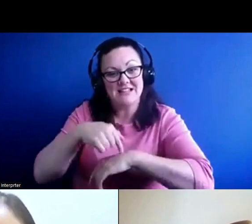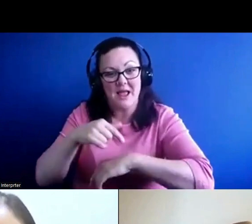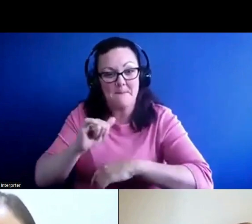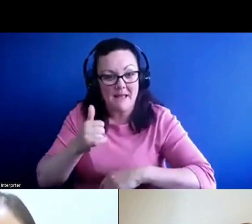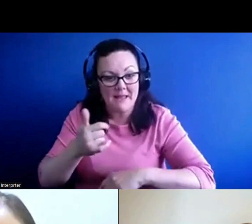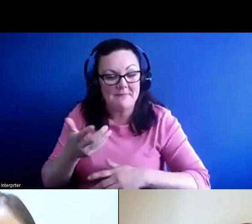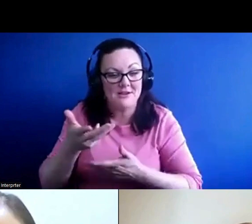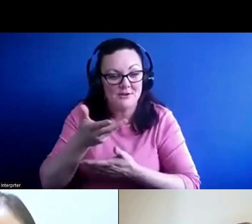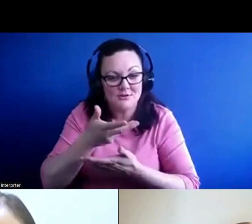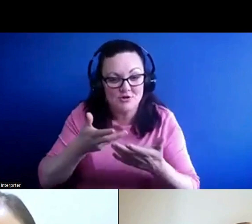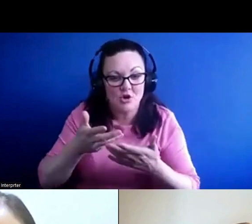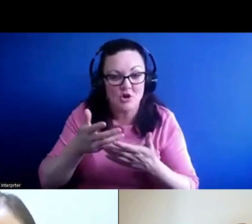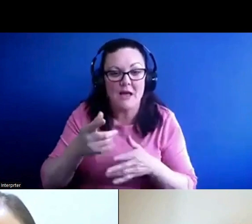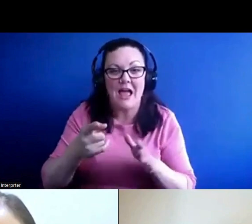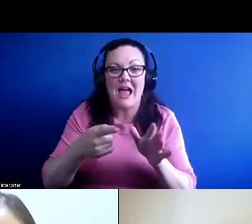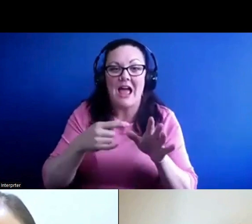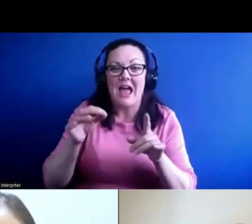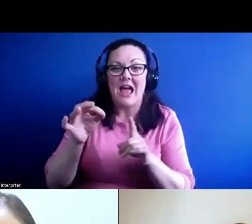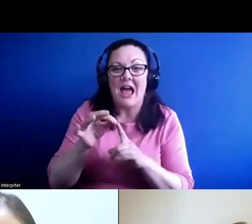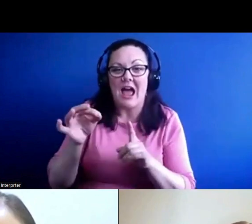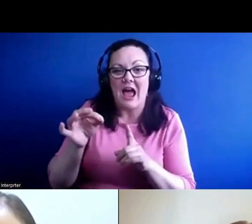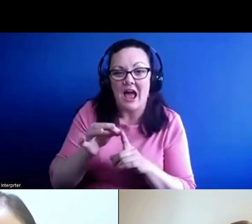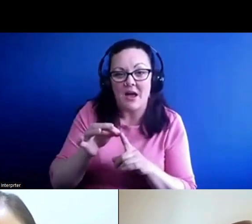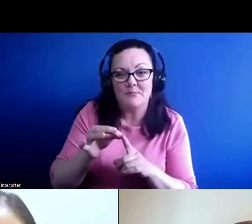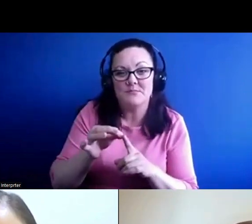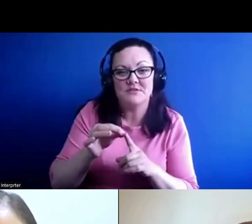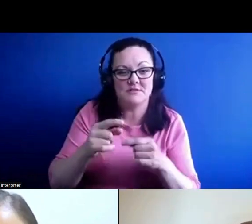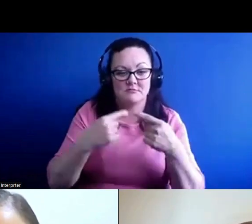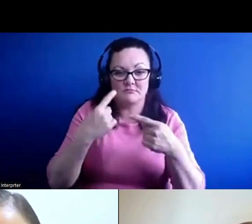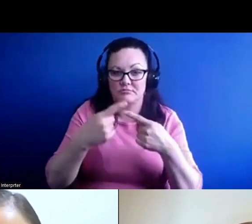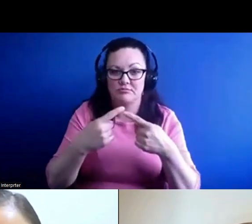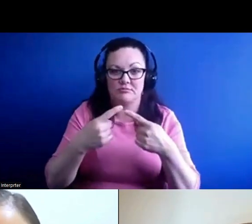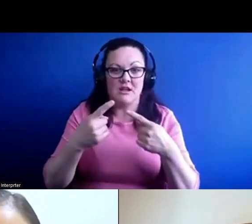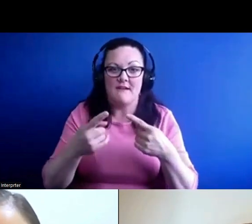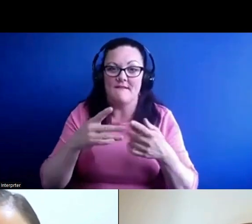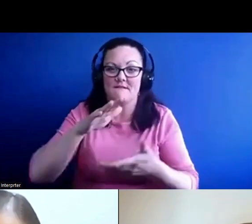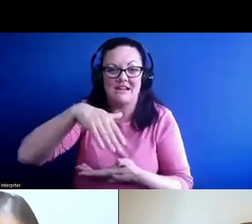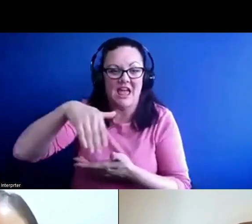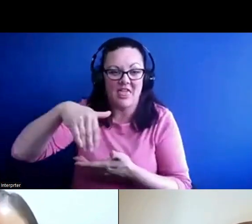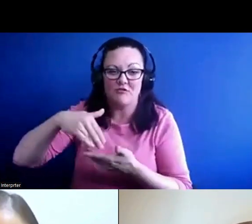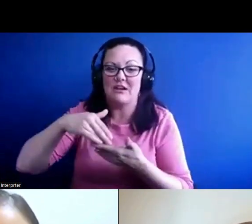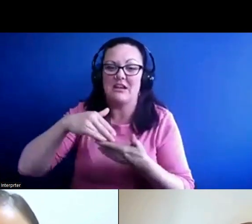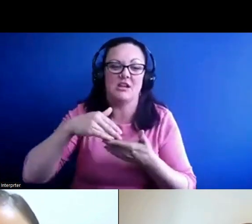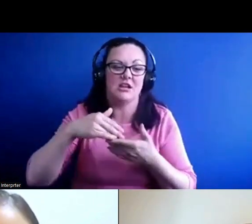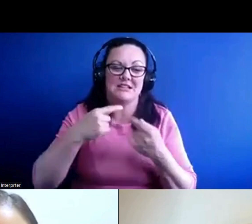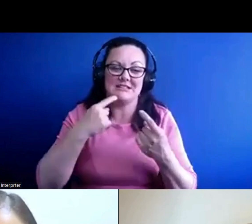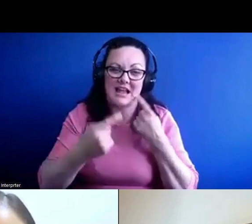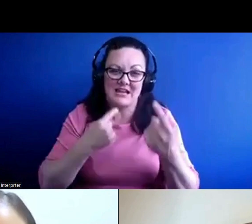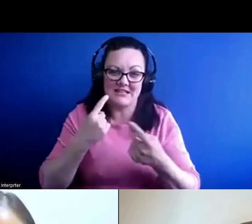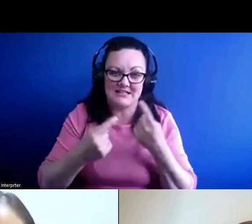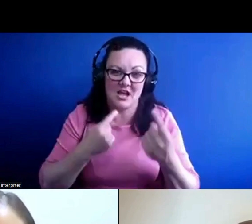the use of apps like Kobo Toolbox for gathering data in monitoring and evaluations.